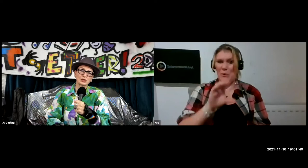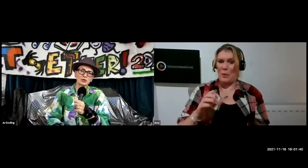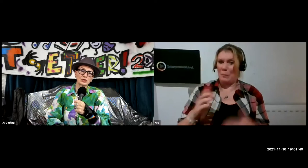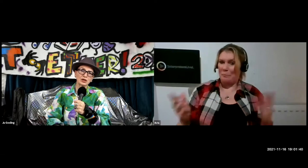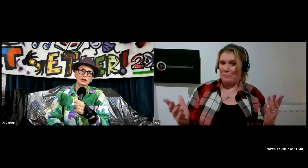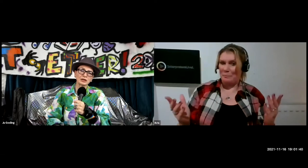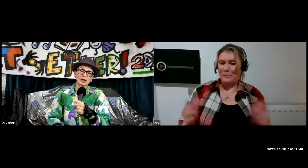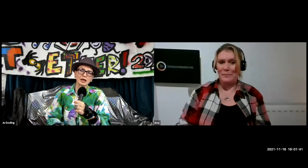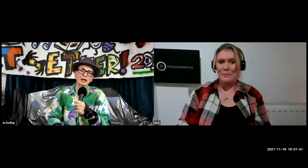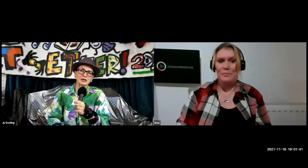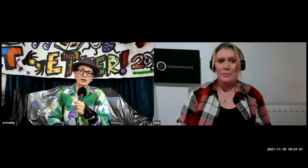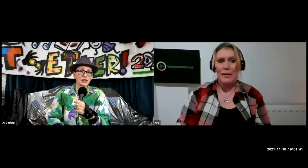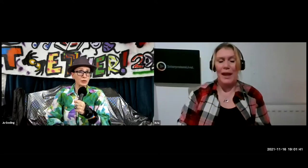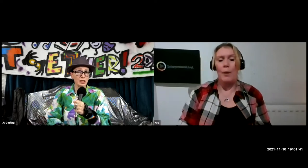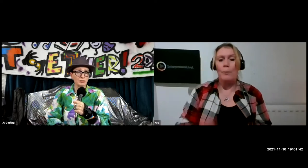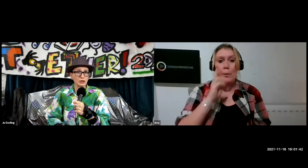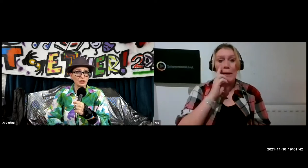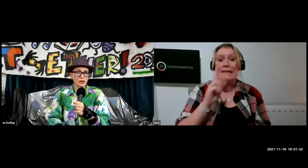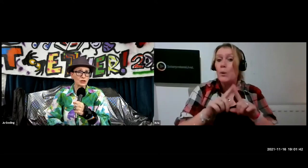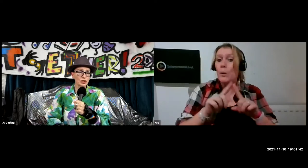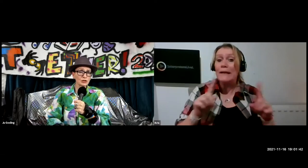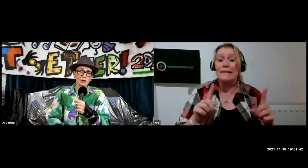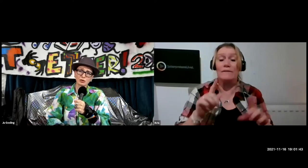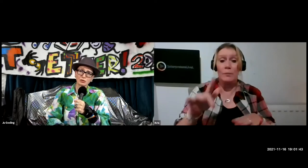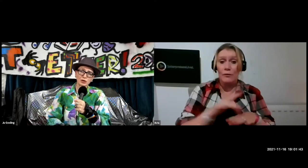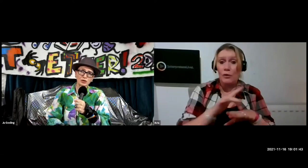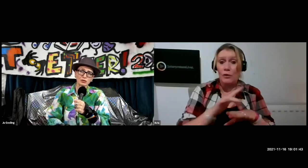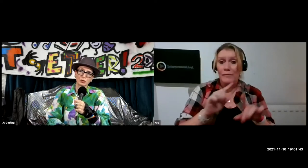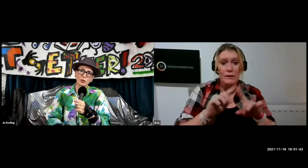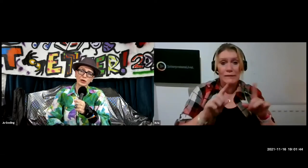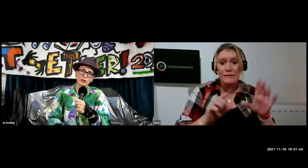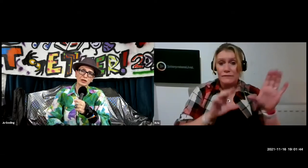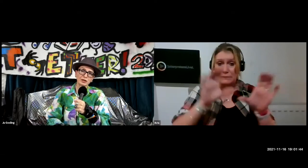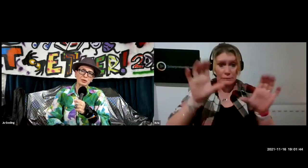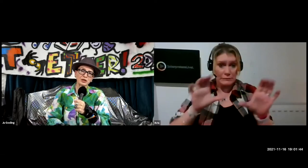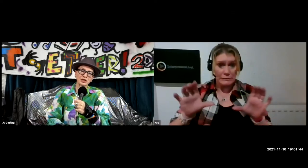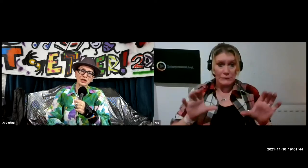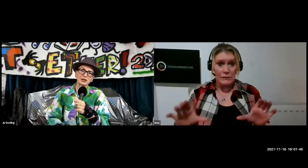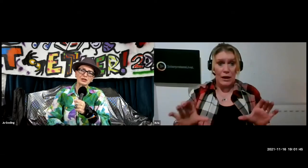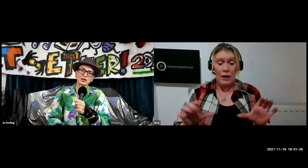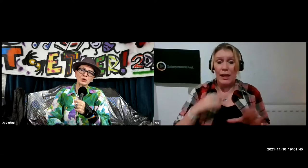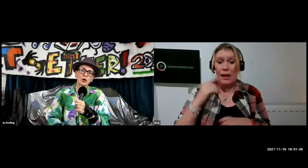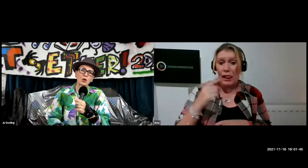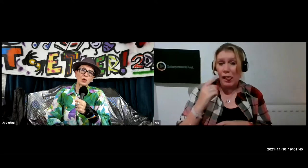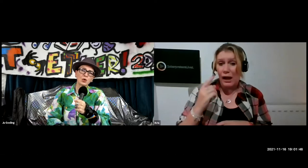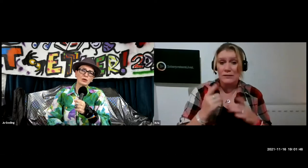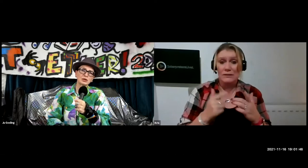Austria and Stratford, all coming